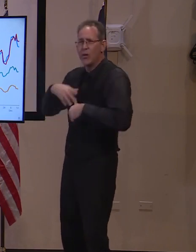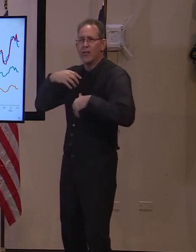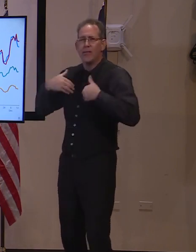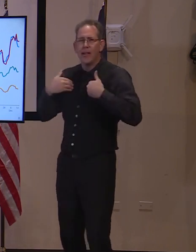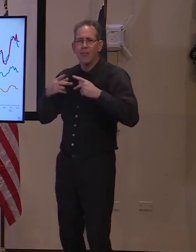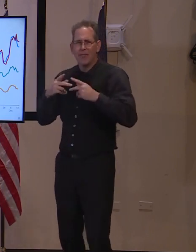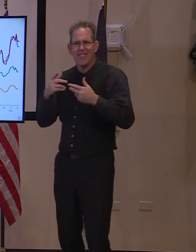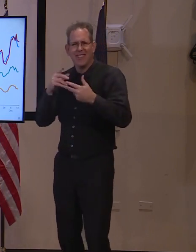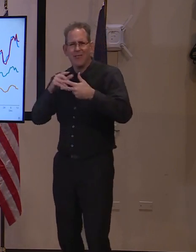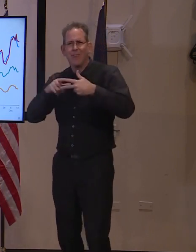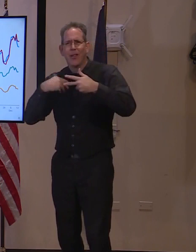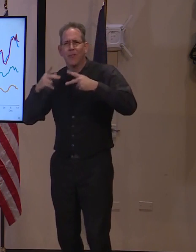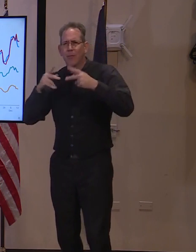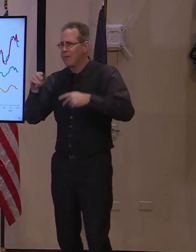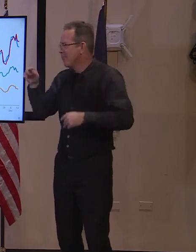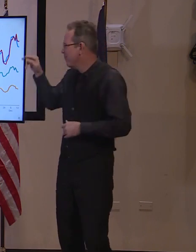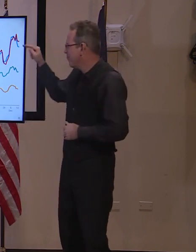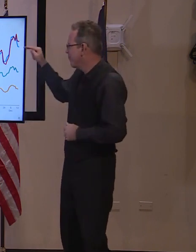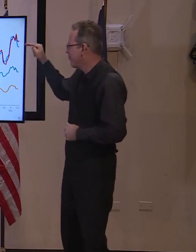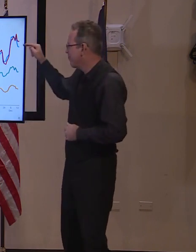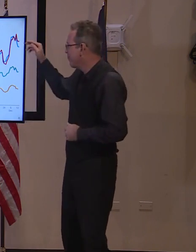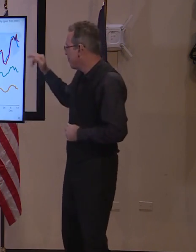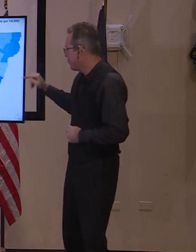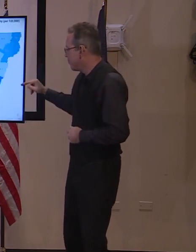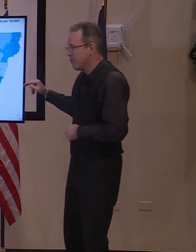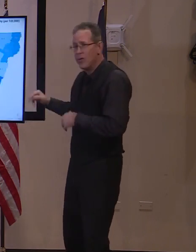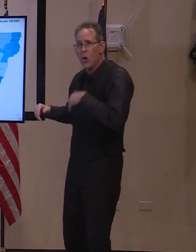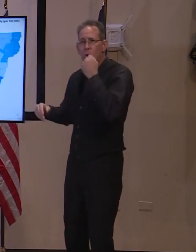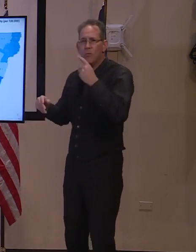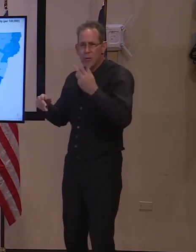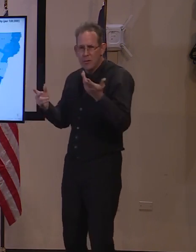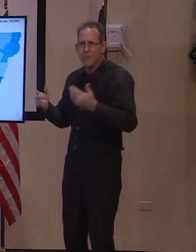which is important to see looking geographically at the cases, you'll see